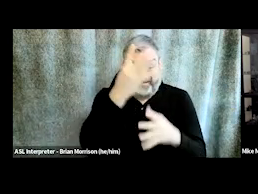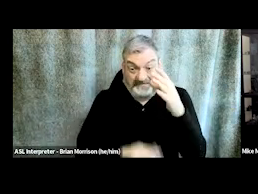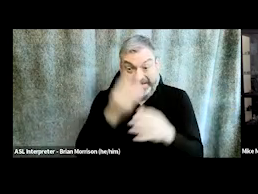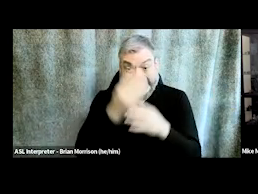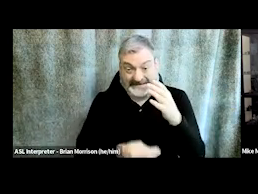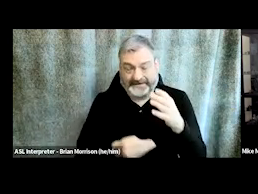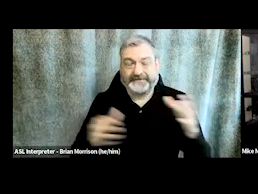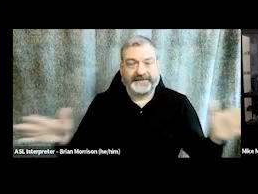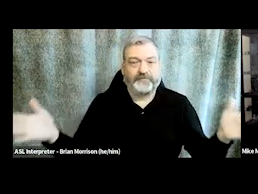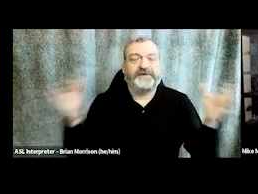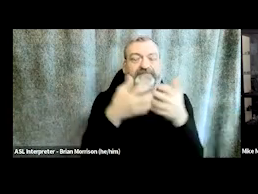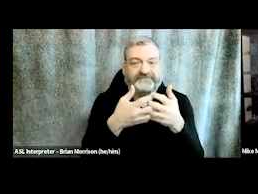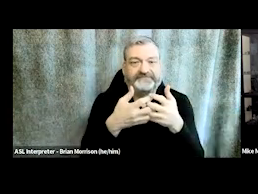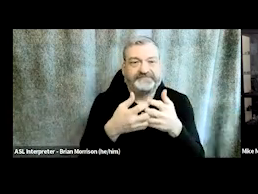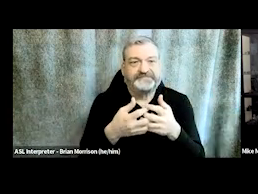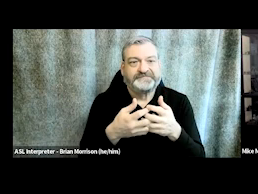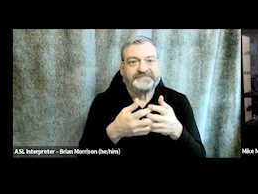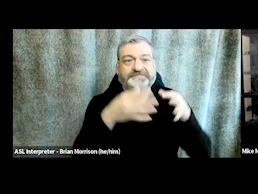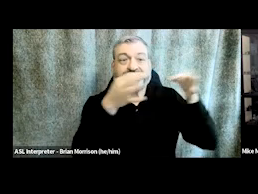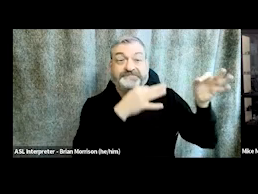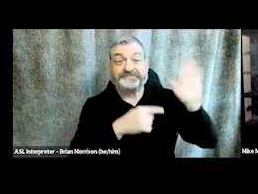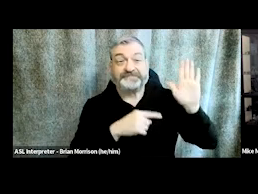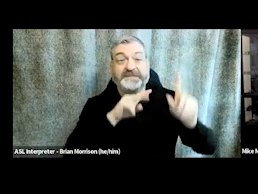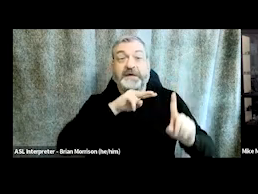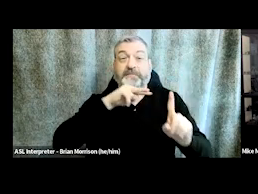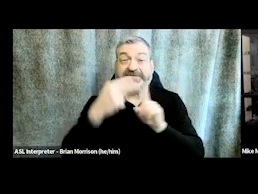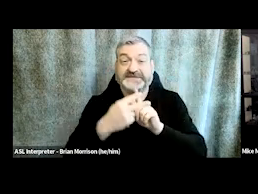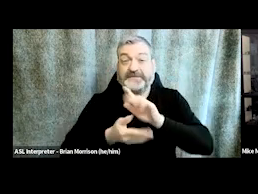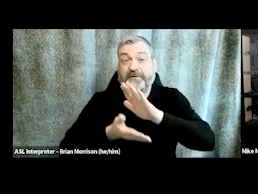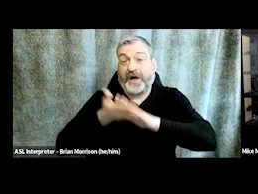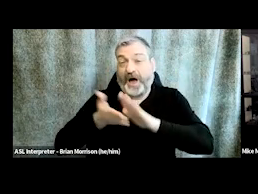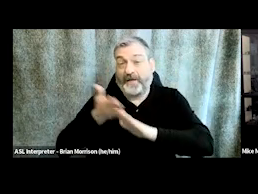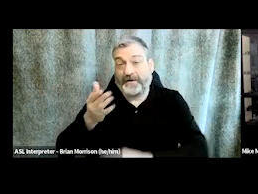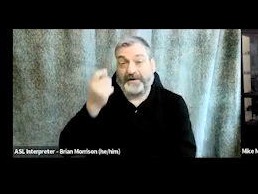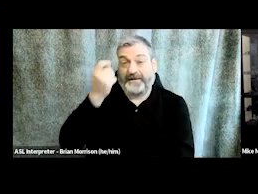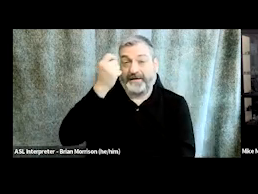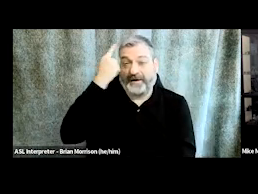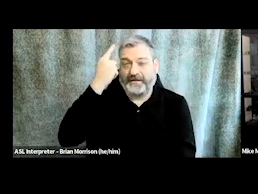operable, understandable and robust website, application,